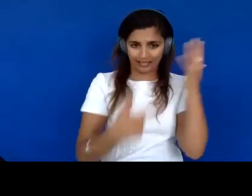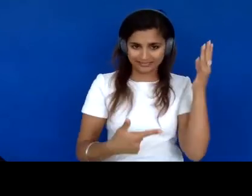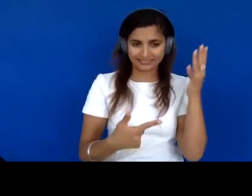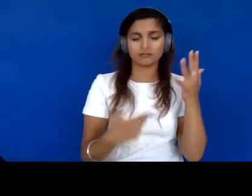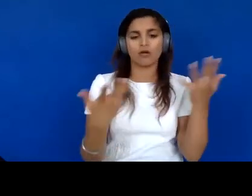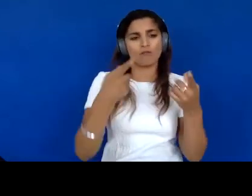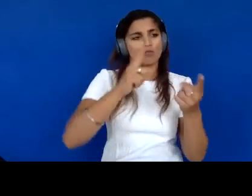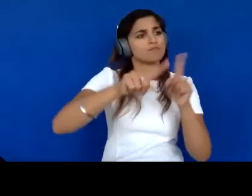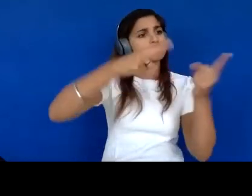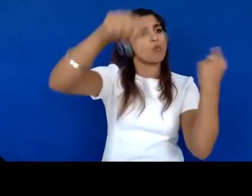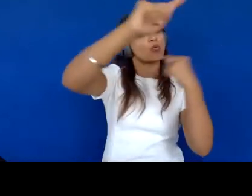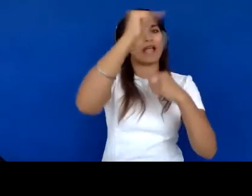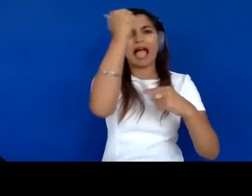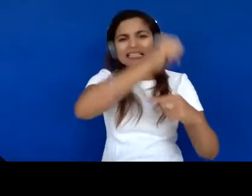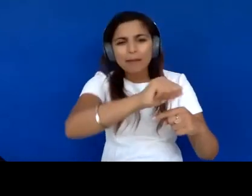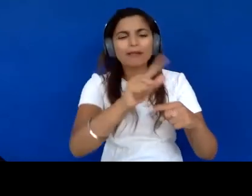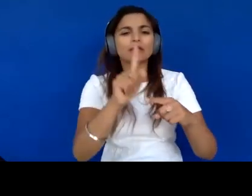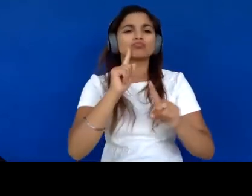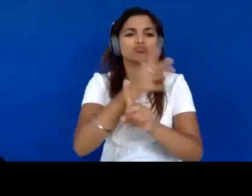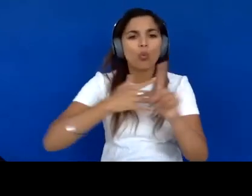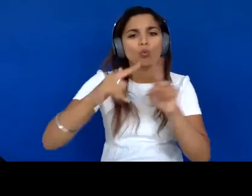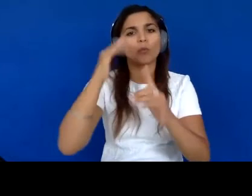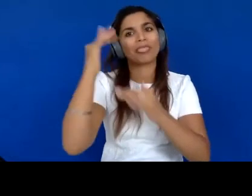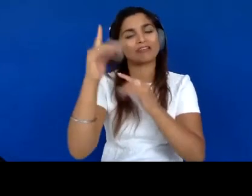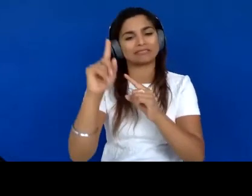within much academic and social theory